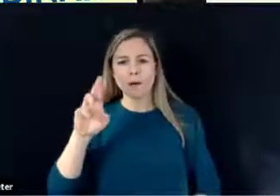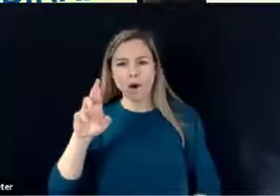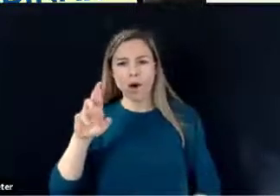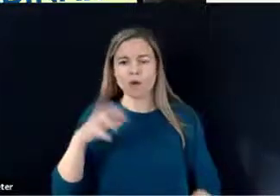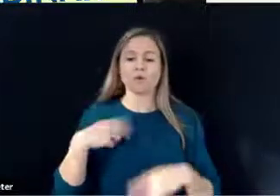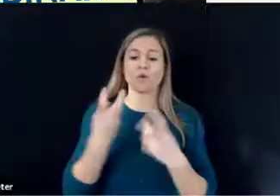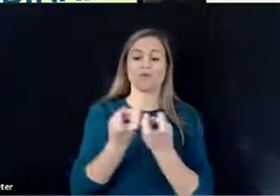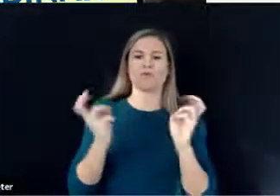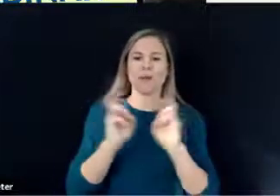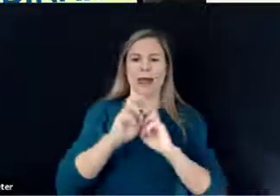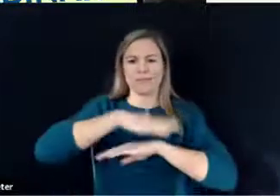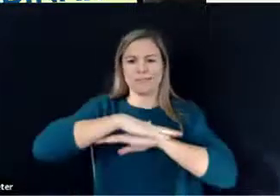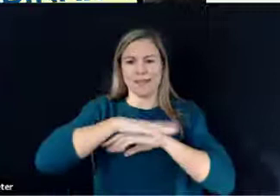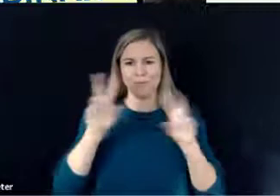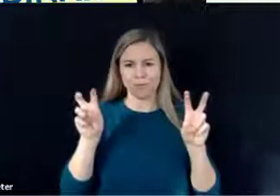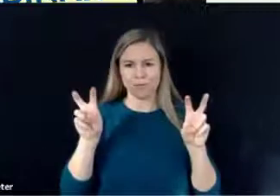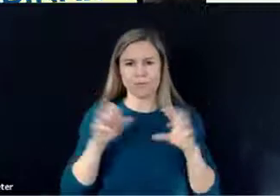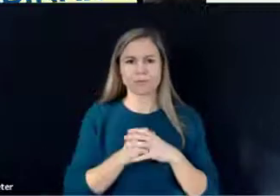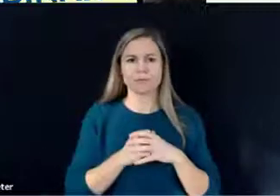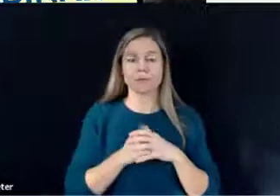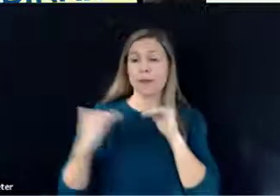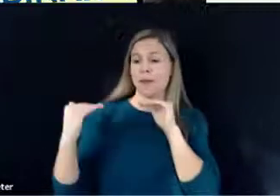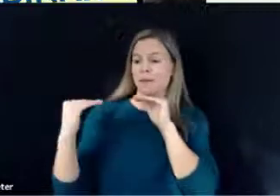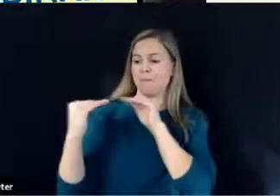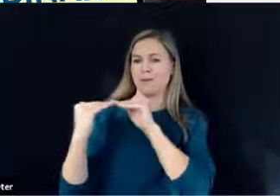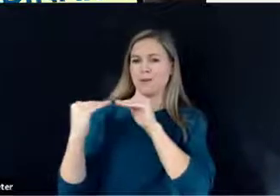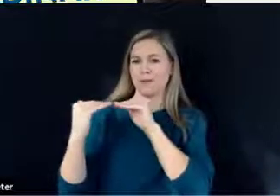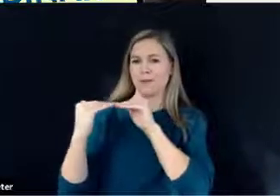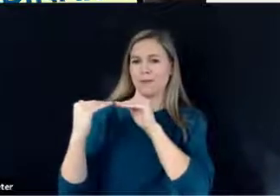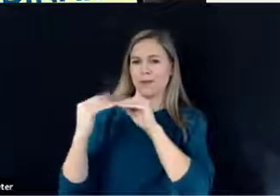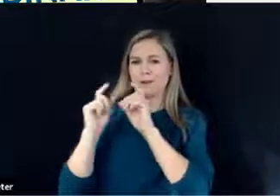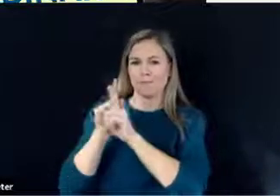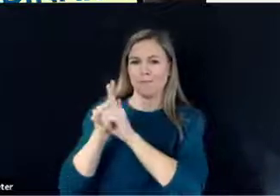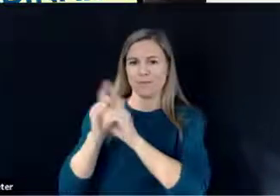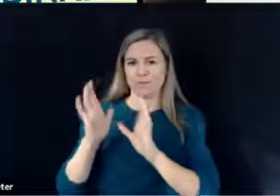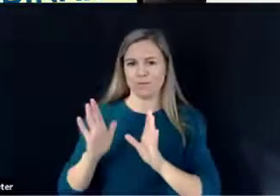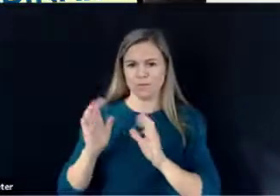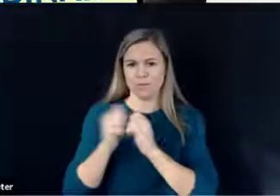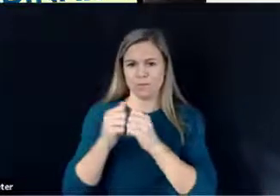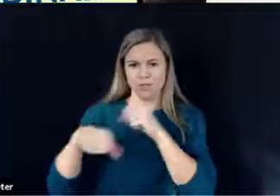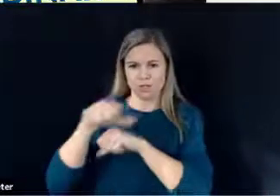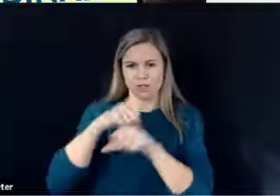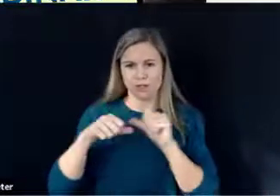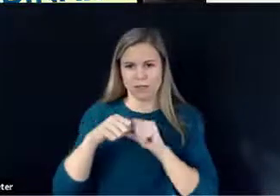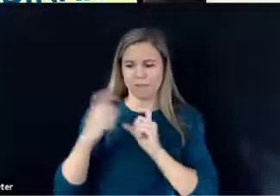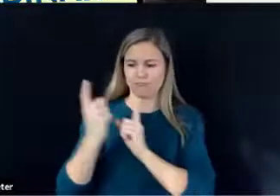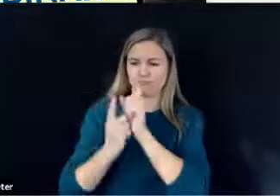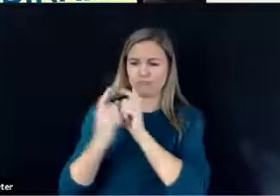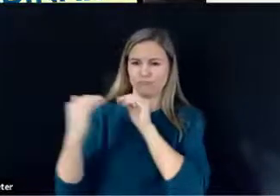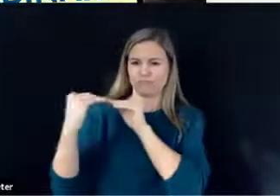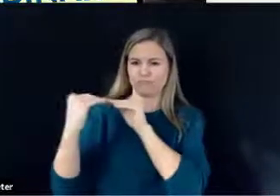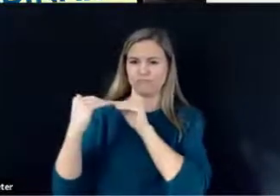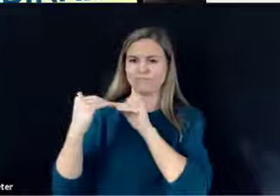which is just something that I'm really passionate about because that's where you get support from somebody who just really truly gets it.